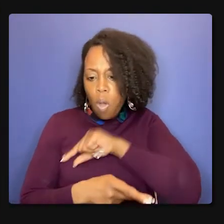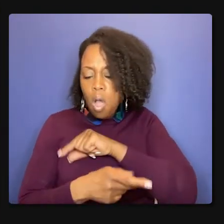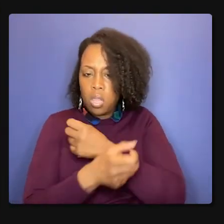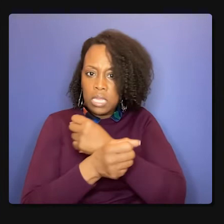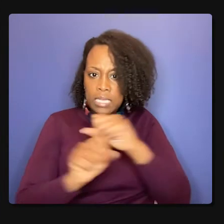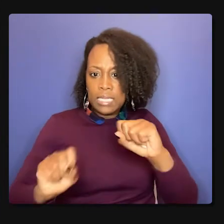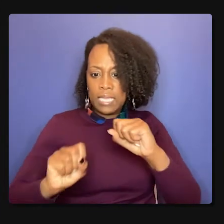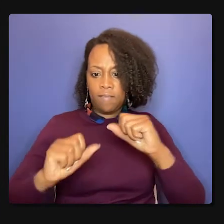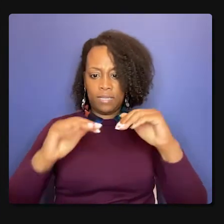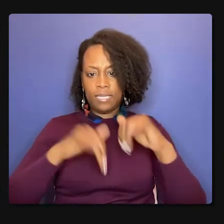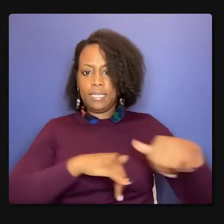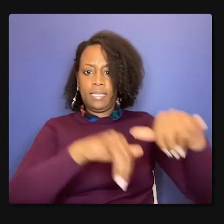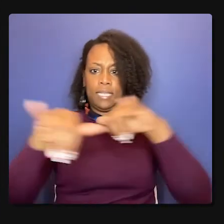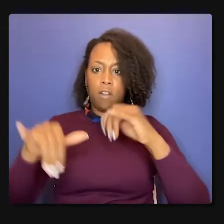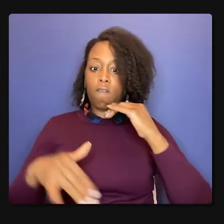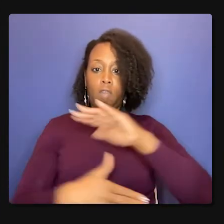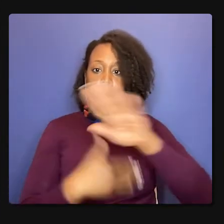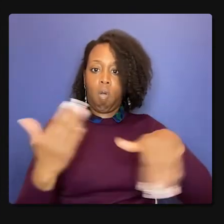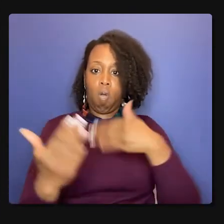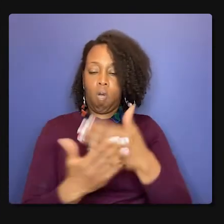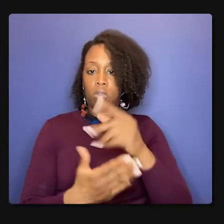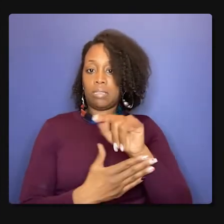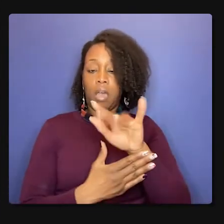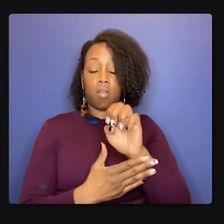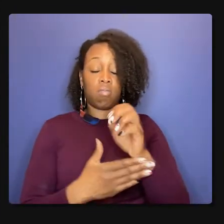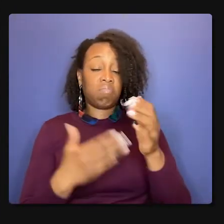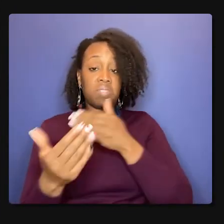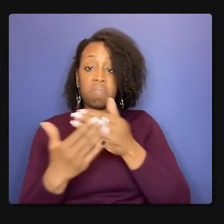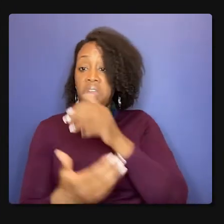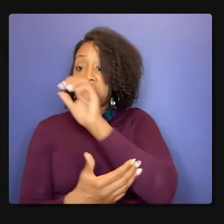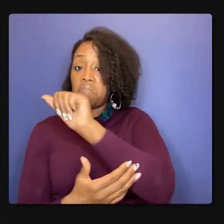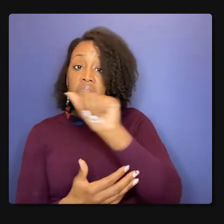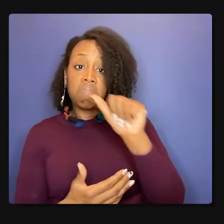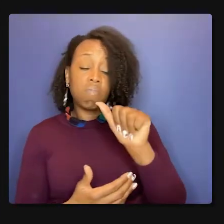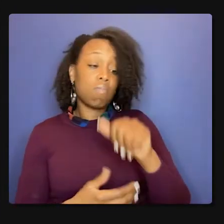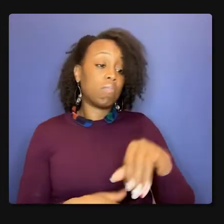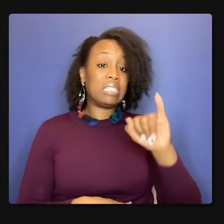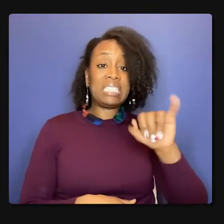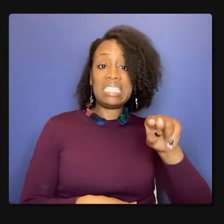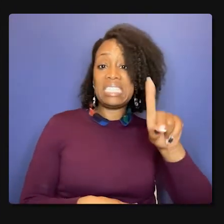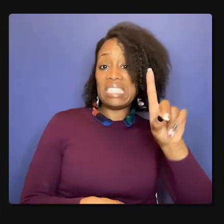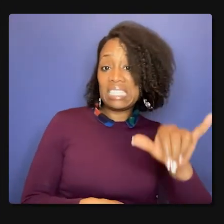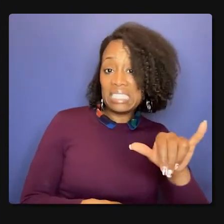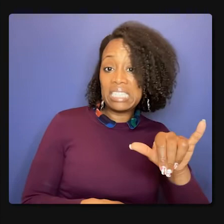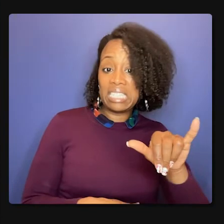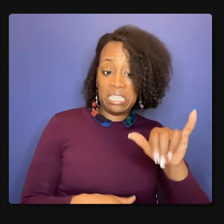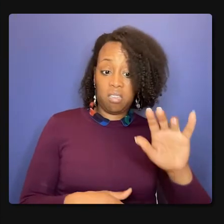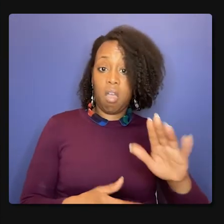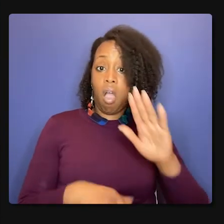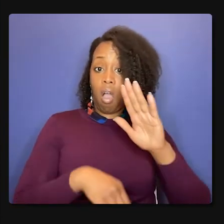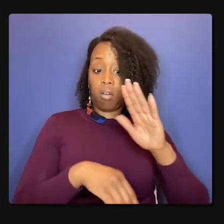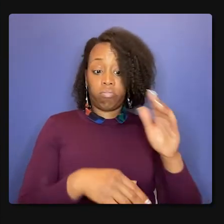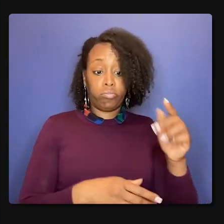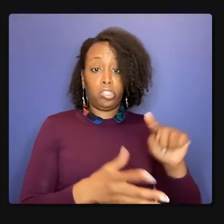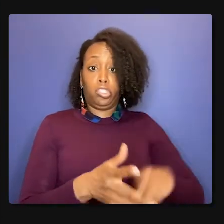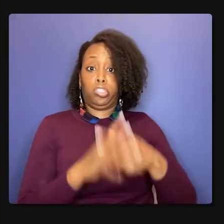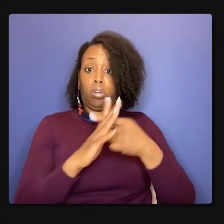a quality and safety bar for all titles, whether you're a AAA game or indie game, coming to the platform.